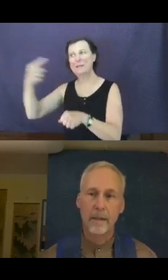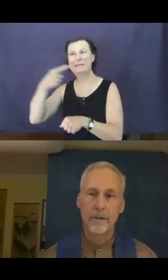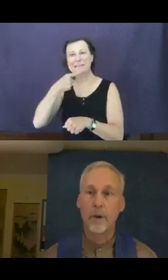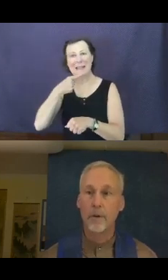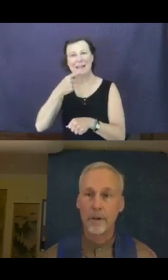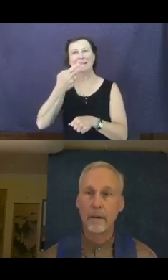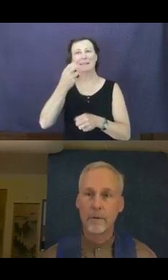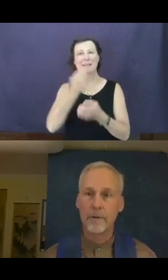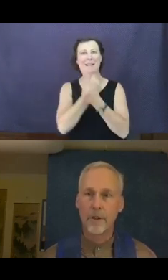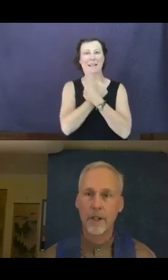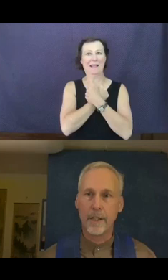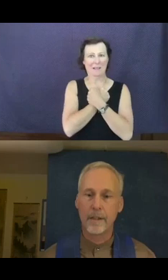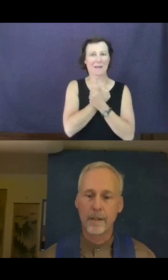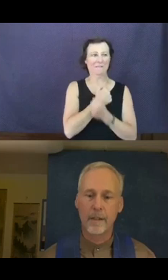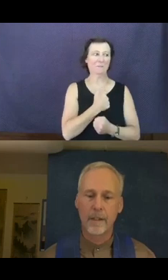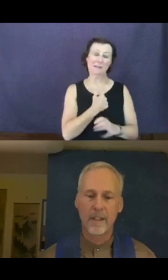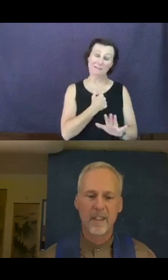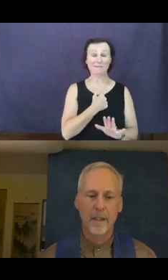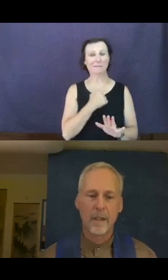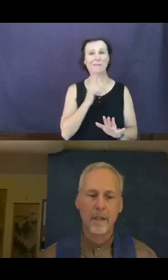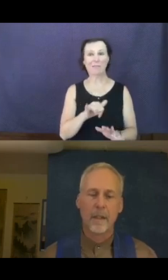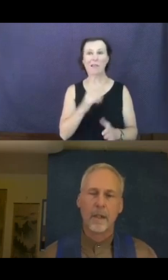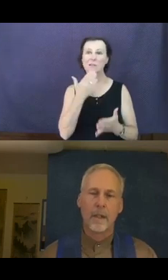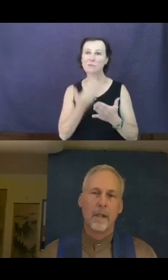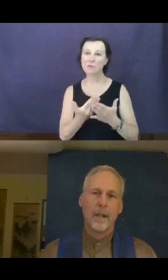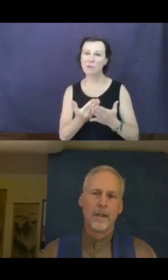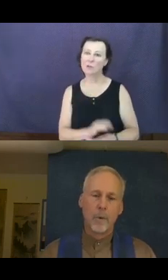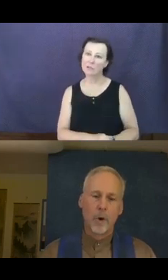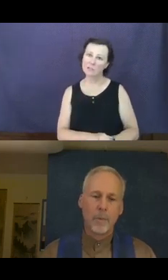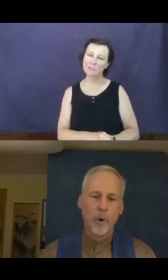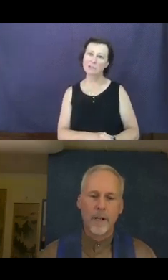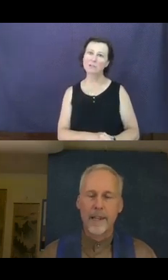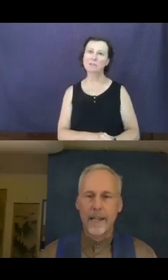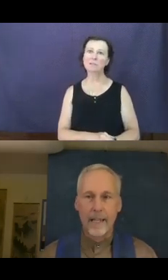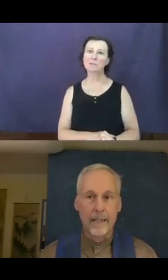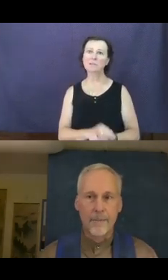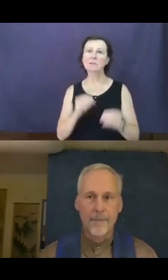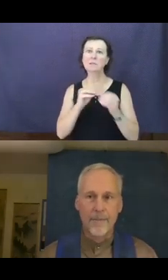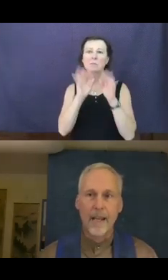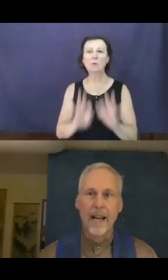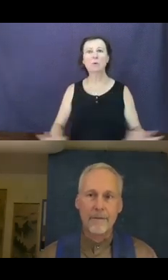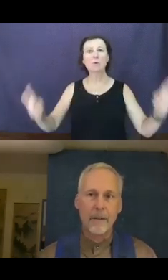So that was good. The more important thing, I found out